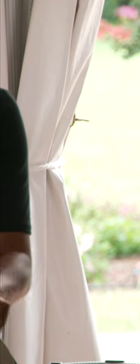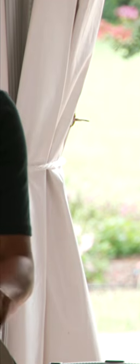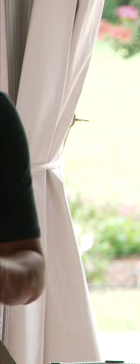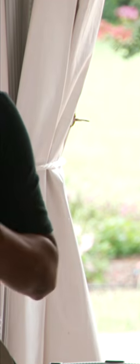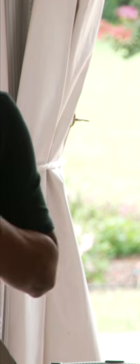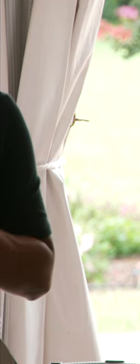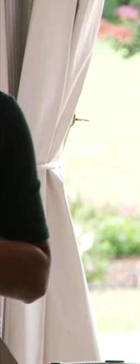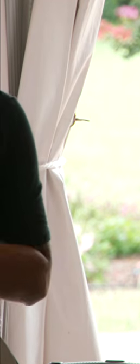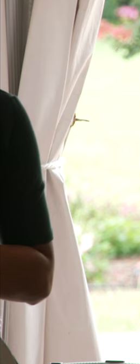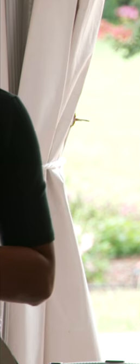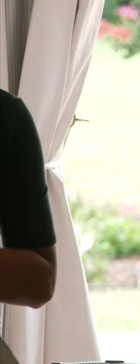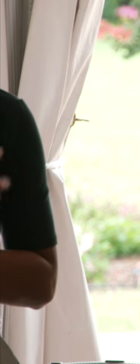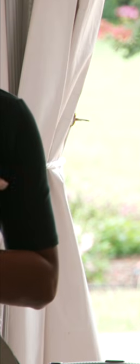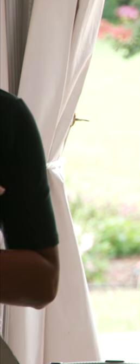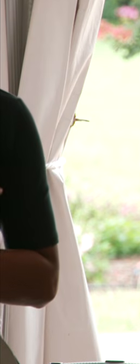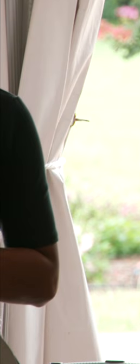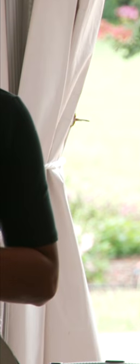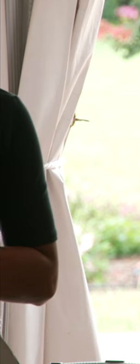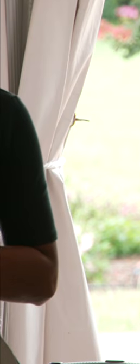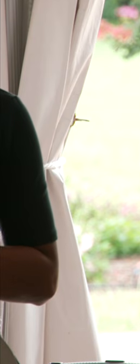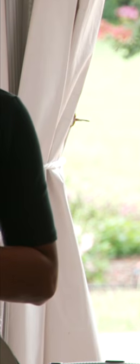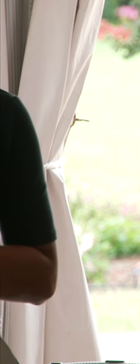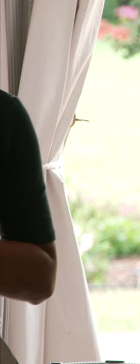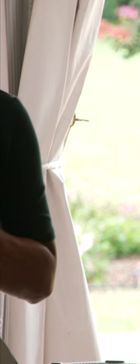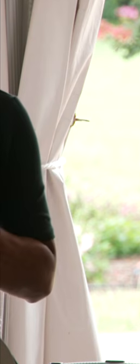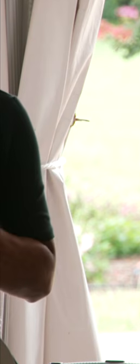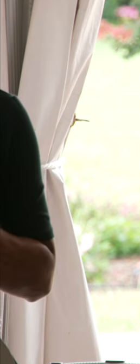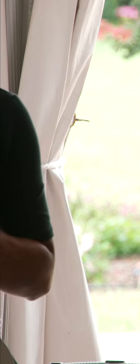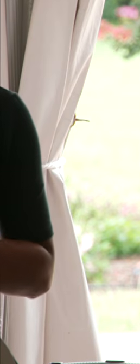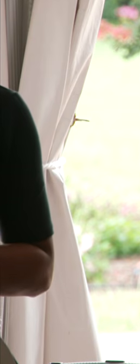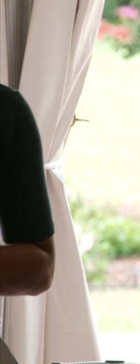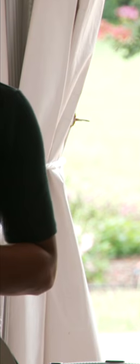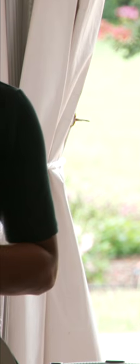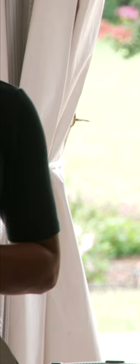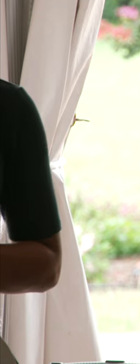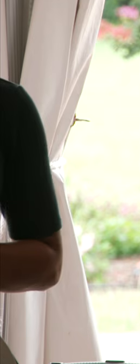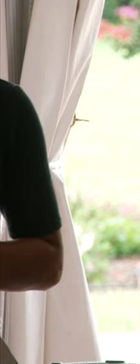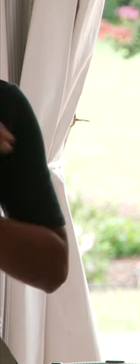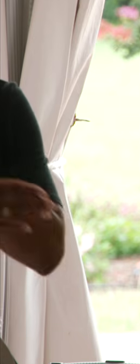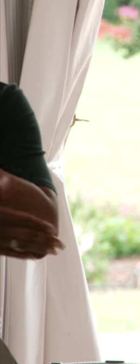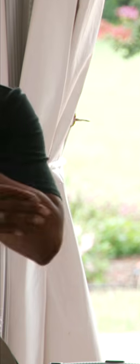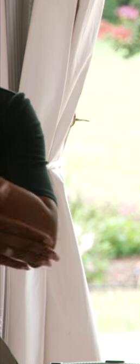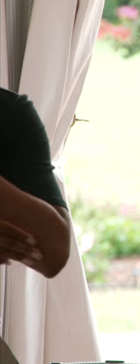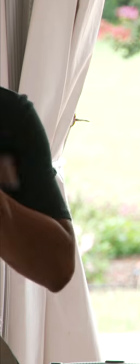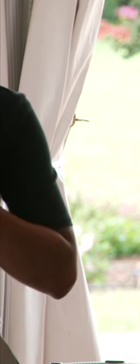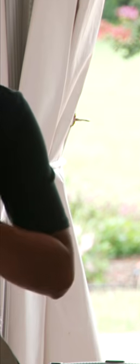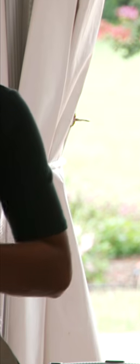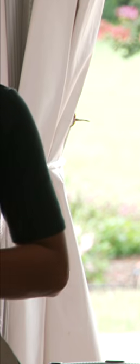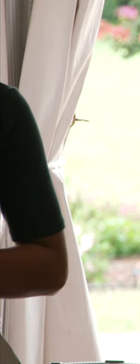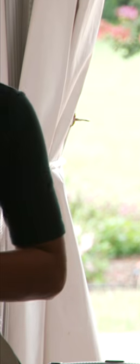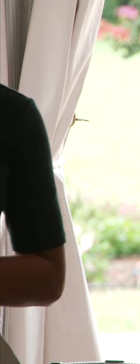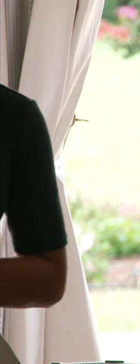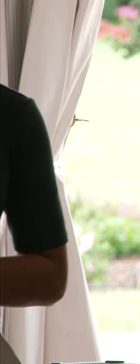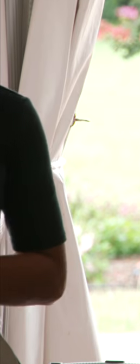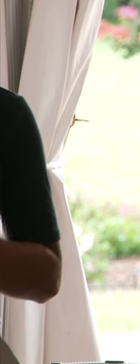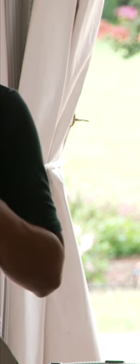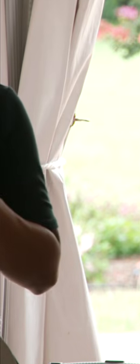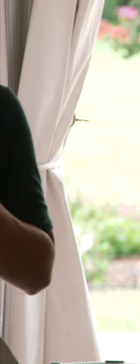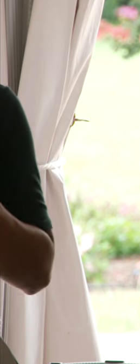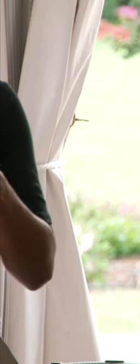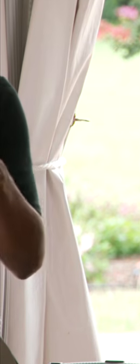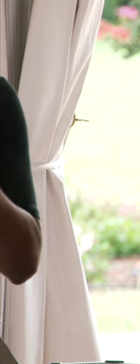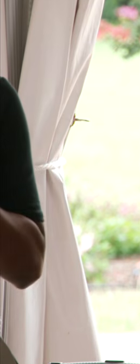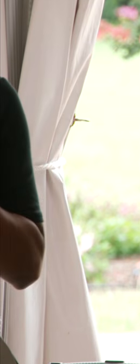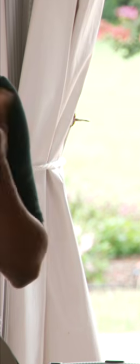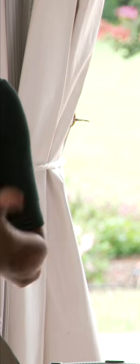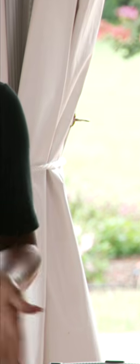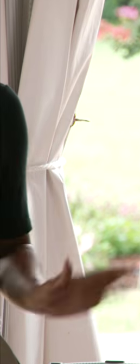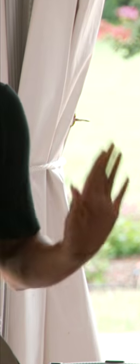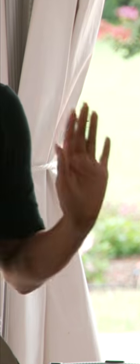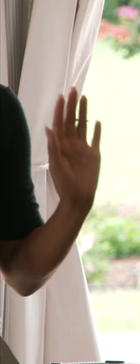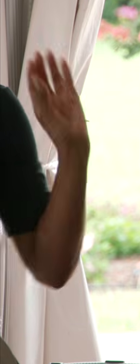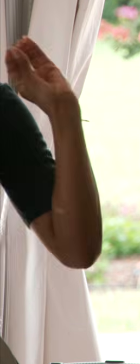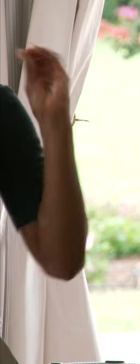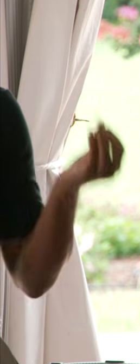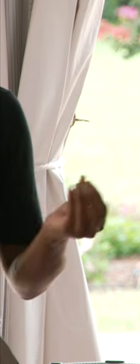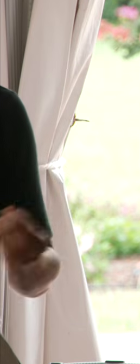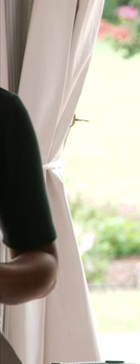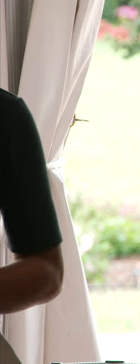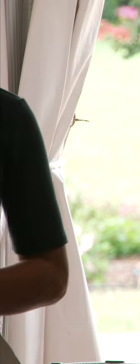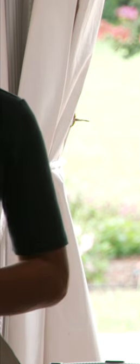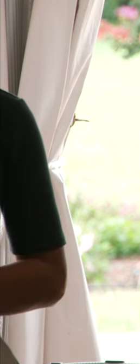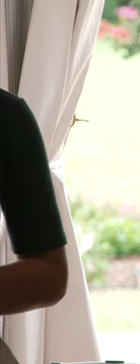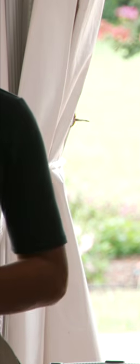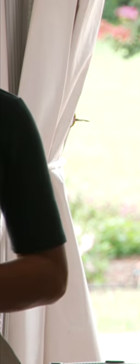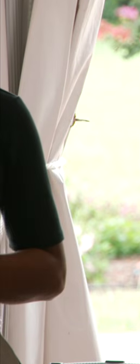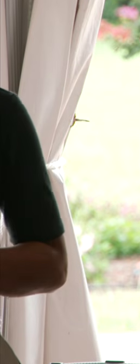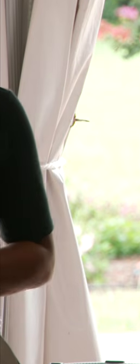County bore all of these burdens, suffered the agony and received absolutely no benefits.